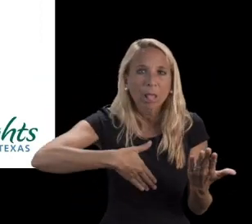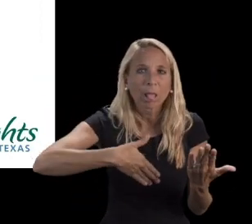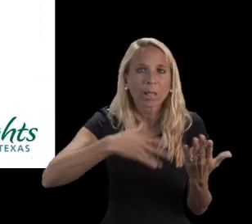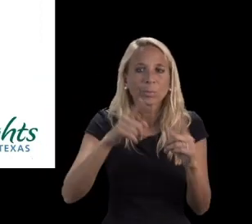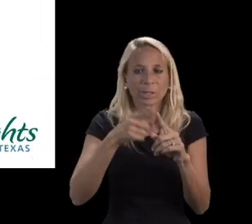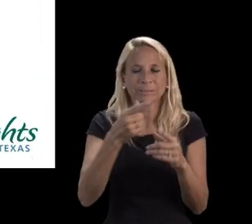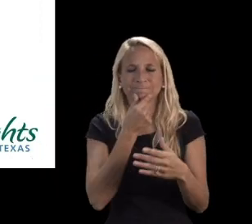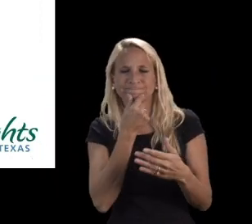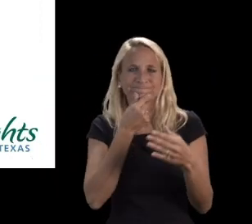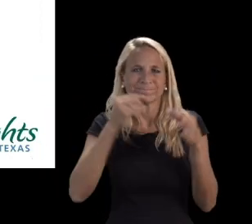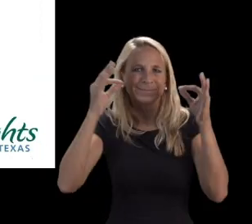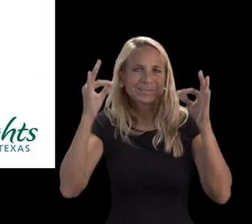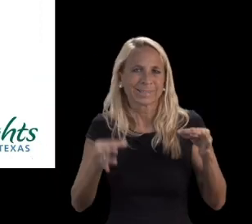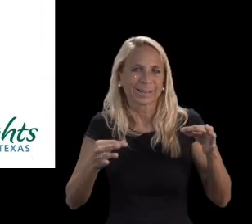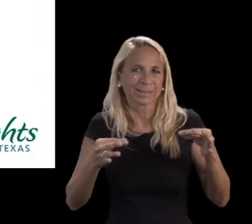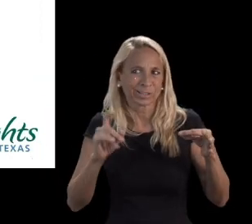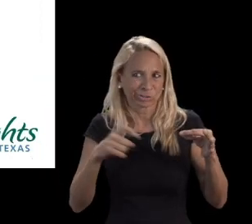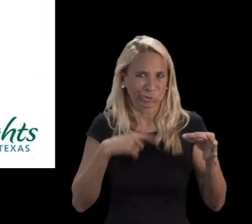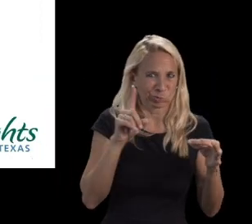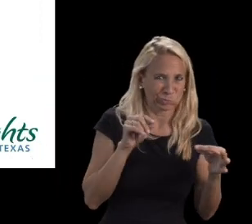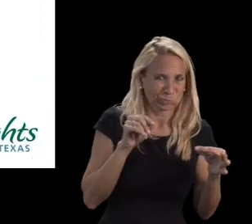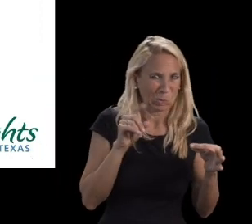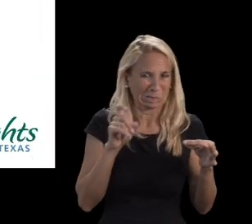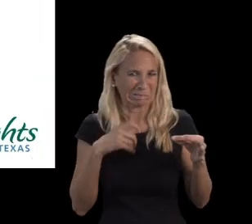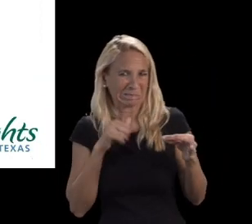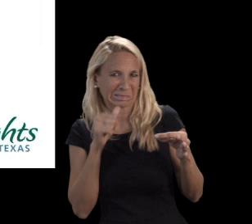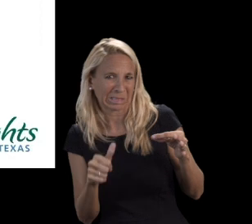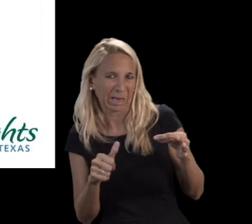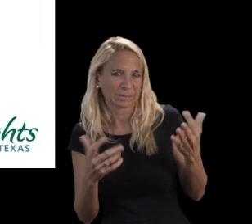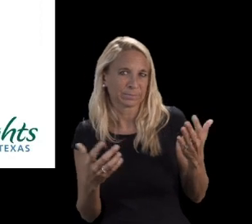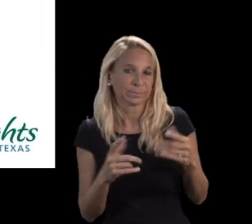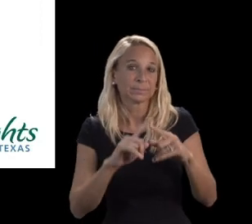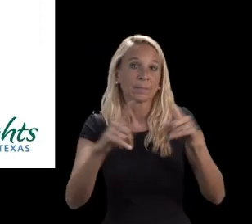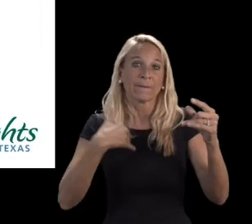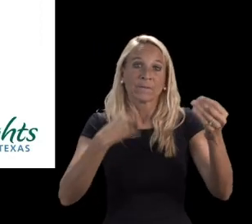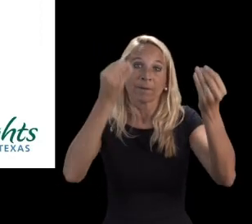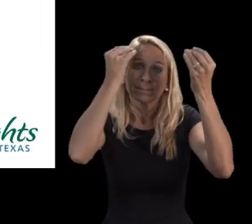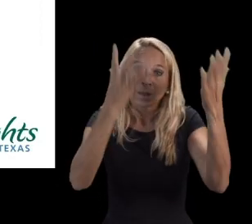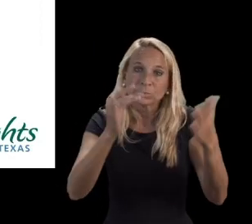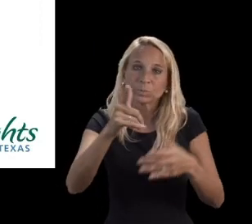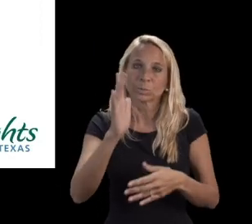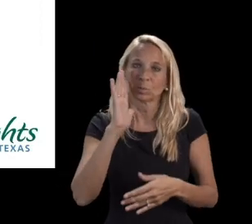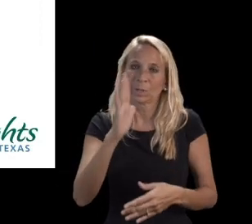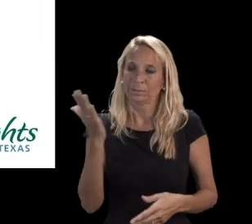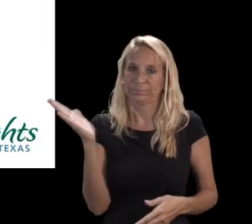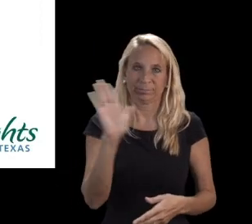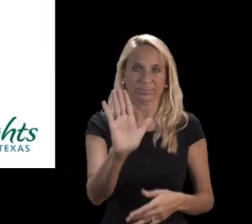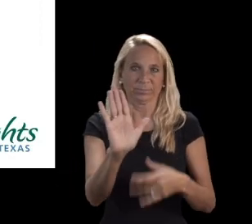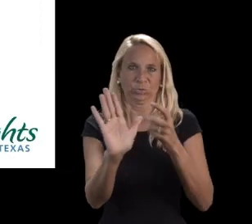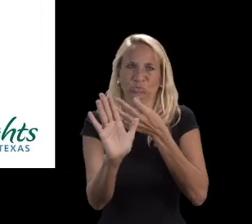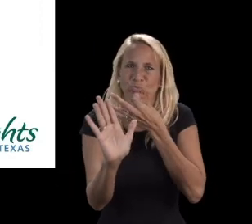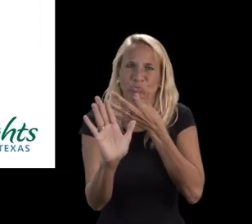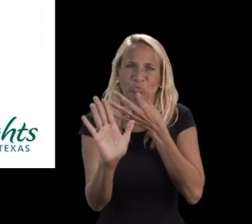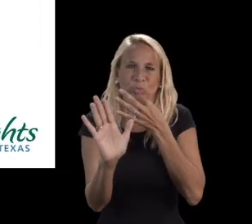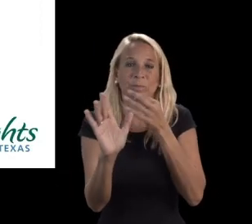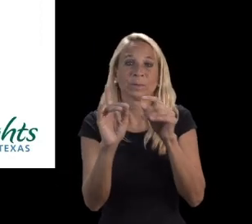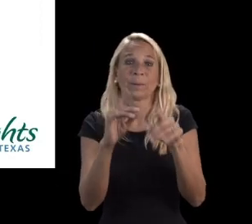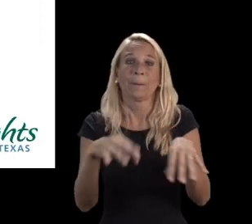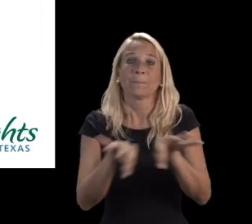stage when you're determining, should I do this? But that's information that you will get as soon as the answer is yes,